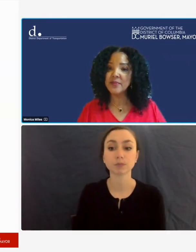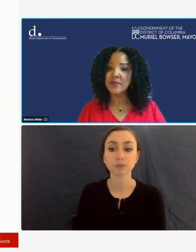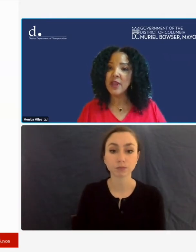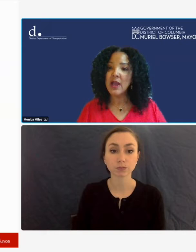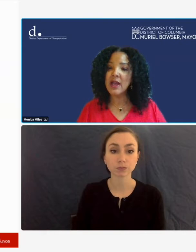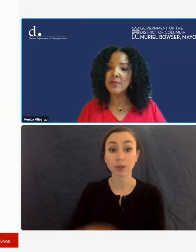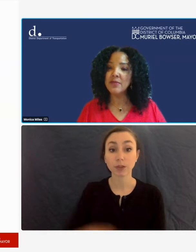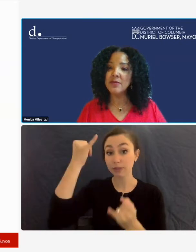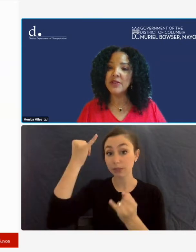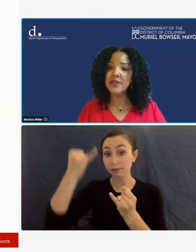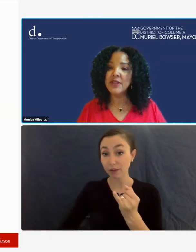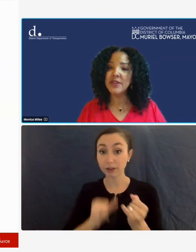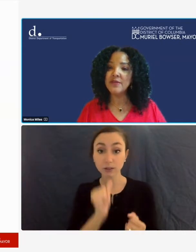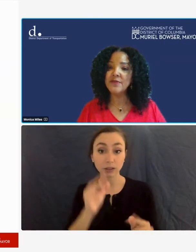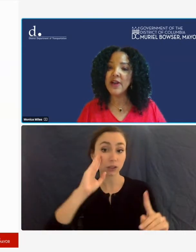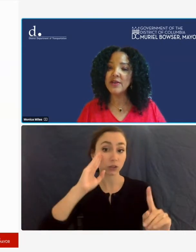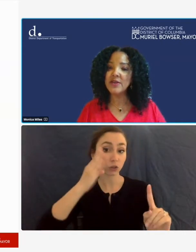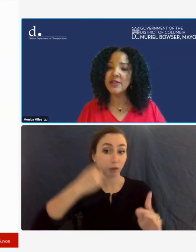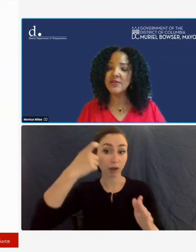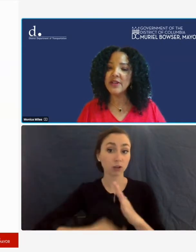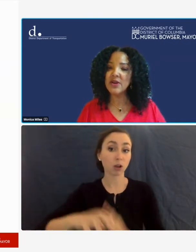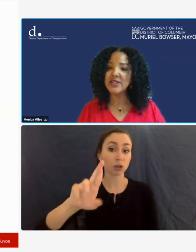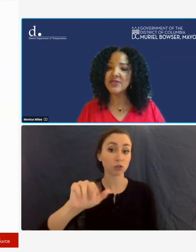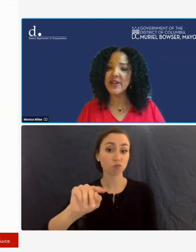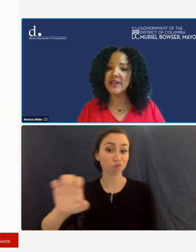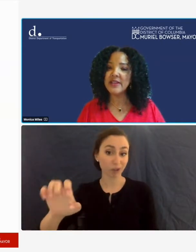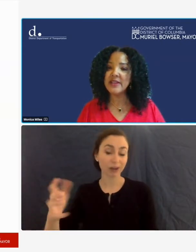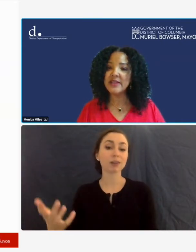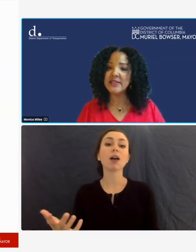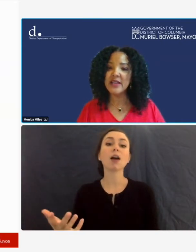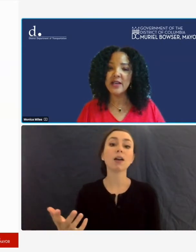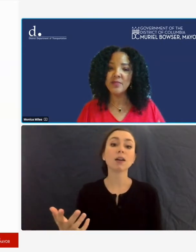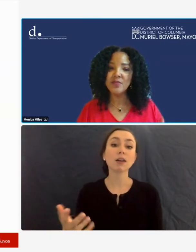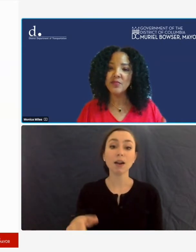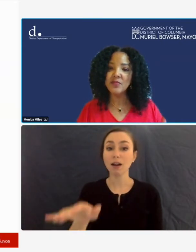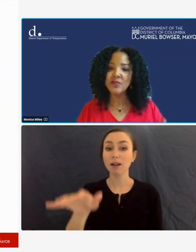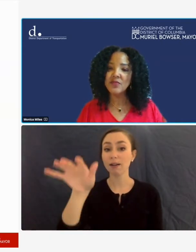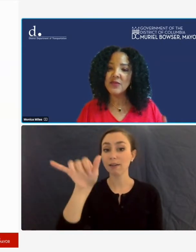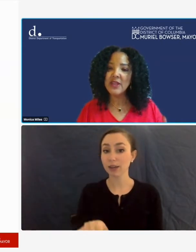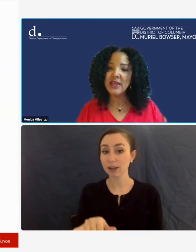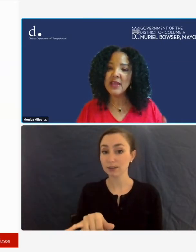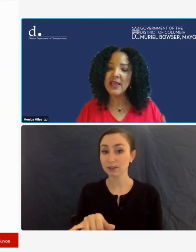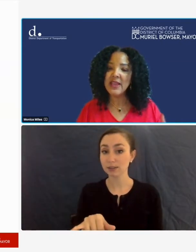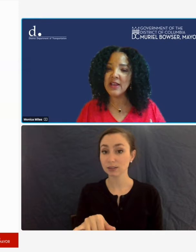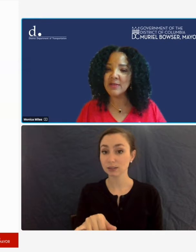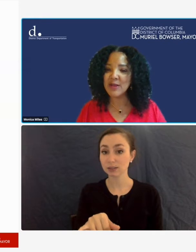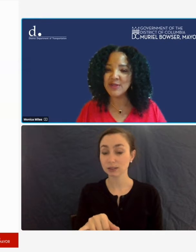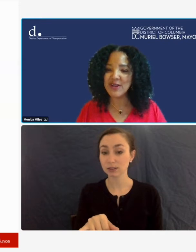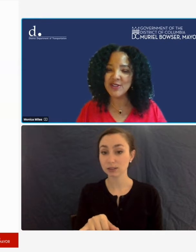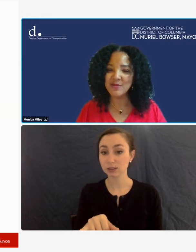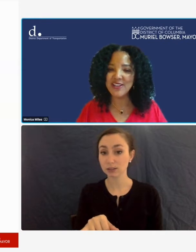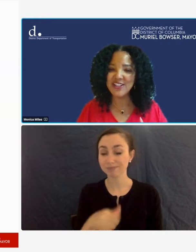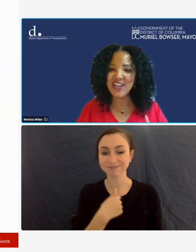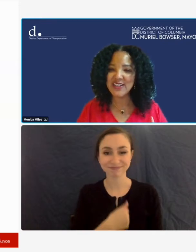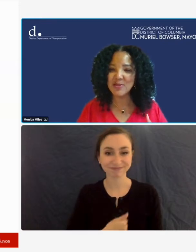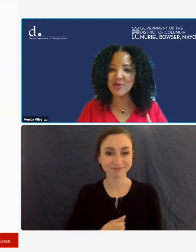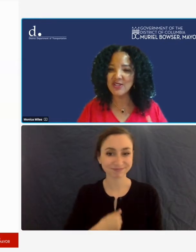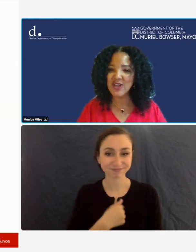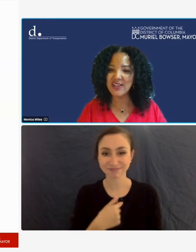um the final indirect cost rate is um and i'm sorry i'm reading the chat as i'm also talking